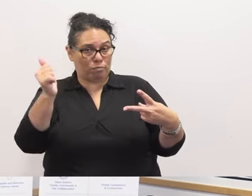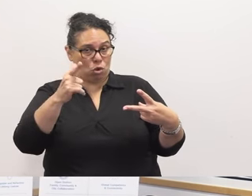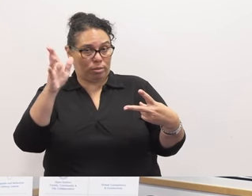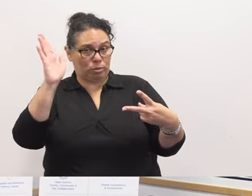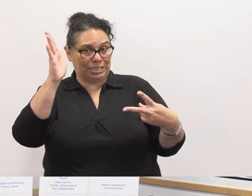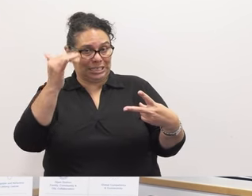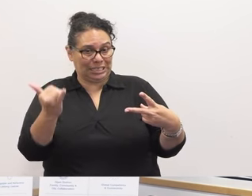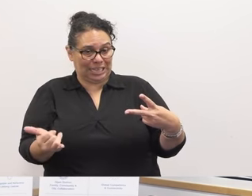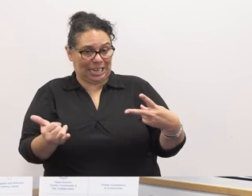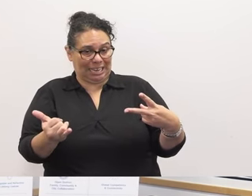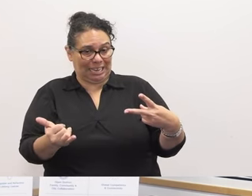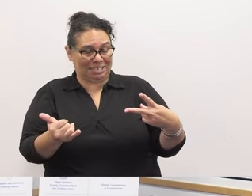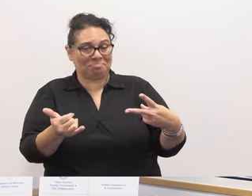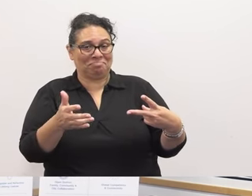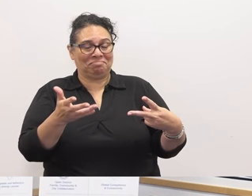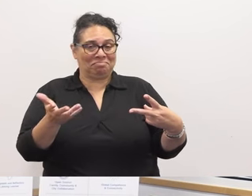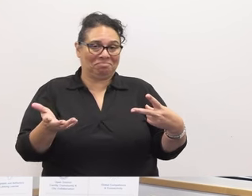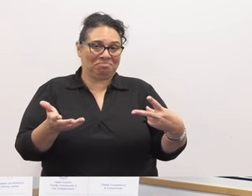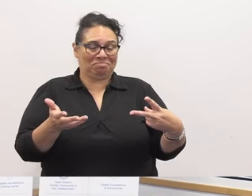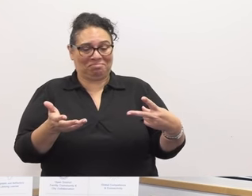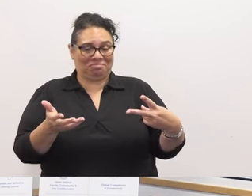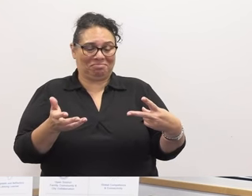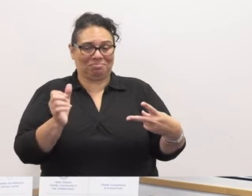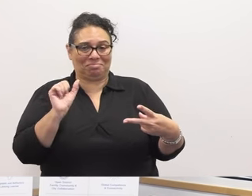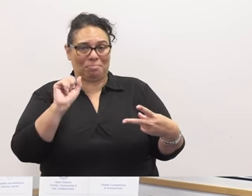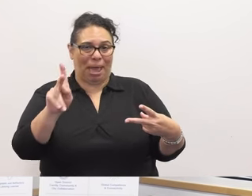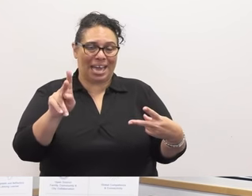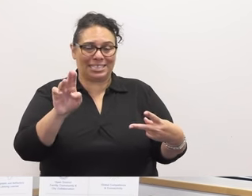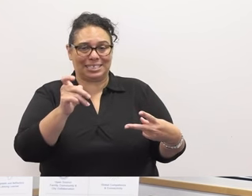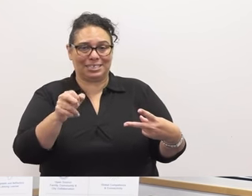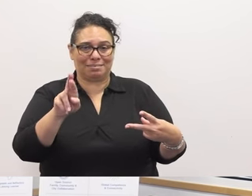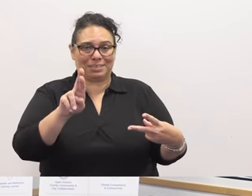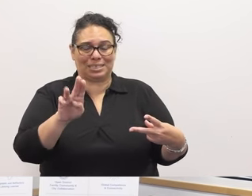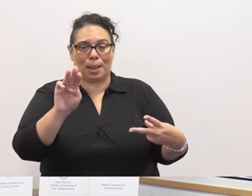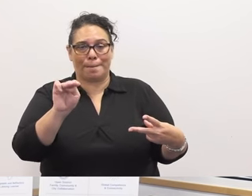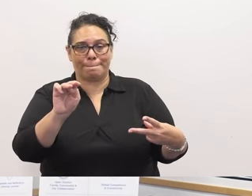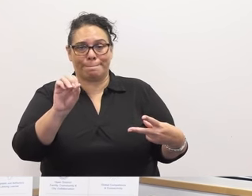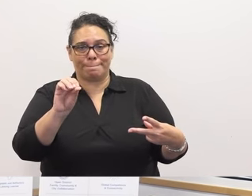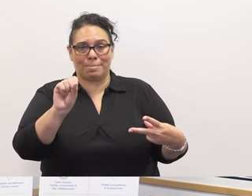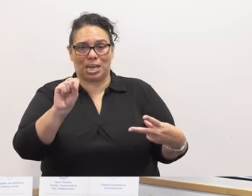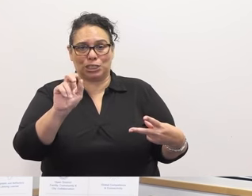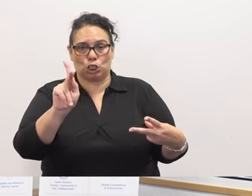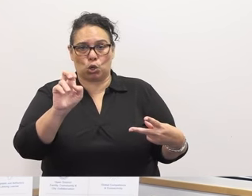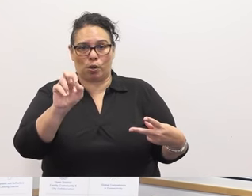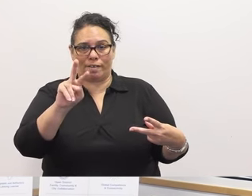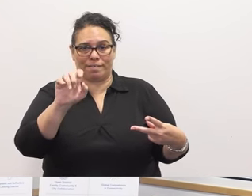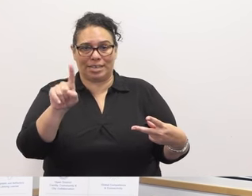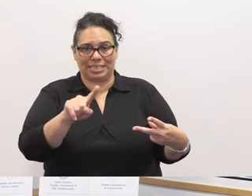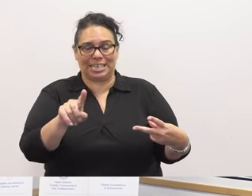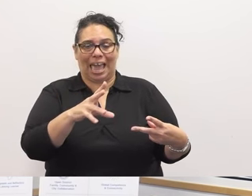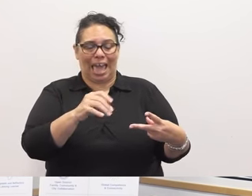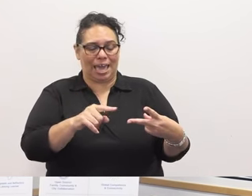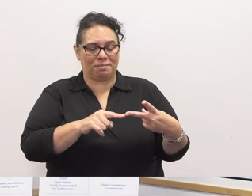So I guess this is sort of a handoff back to Mr. Moskovitz and Ms. Madrigal on the team. So we heard gains in growth a lot